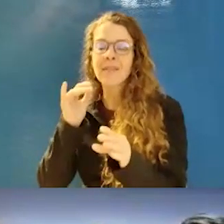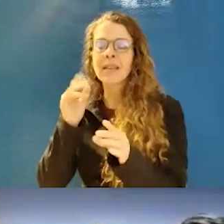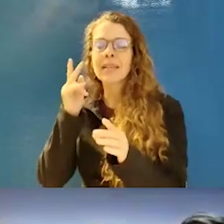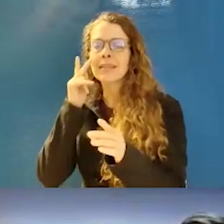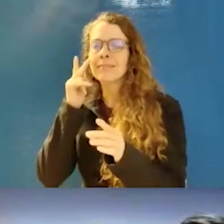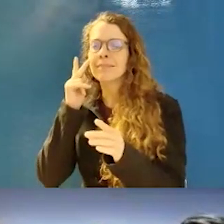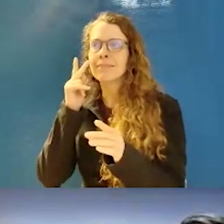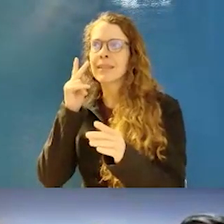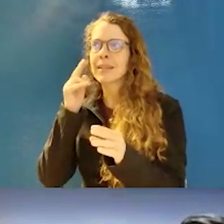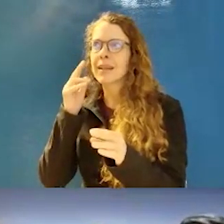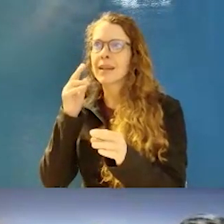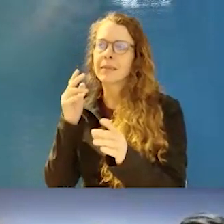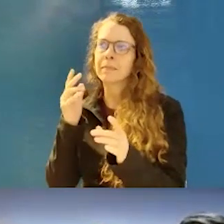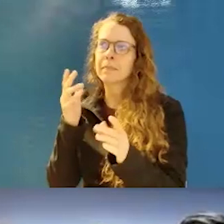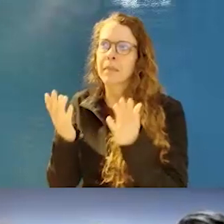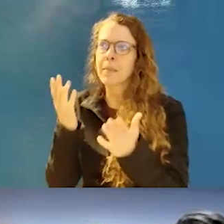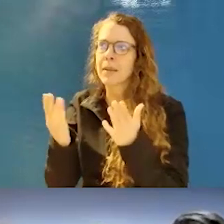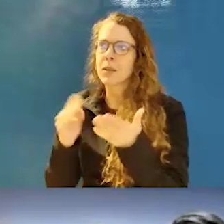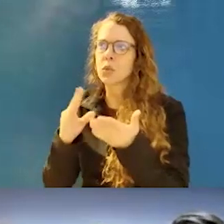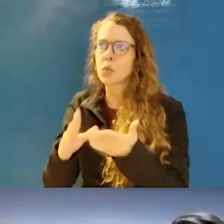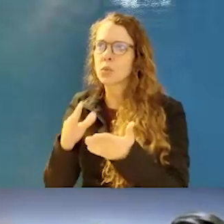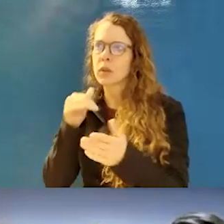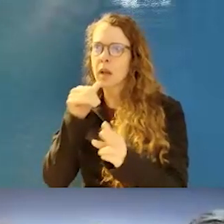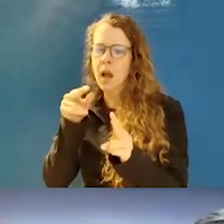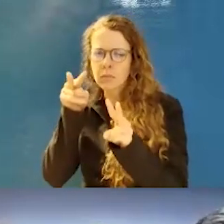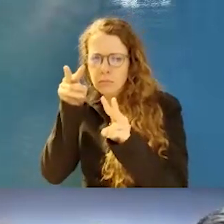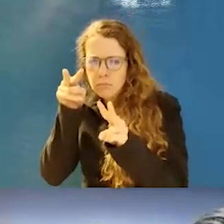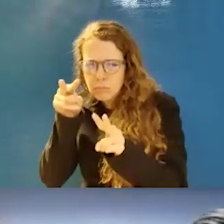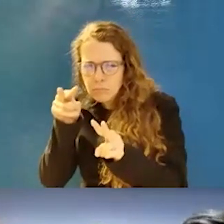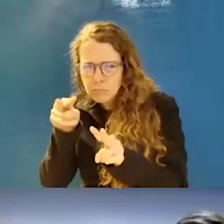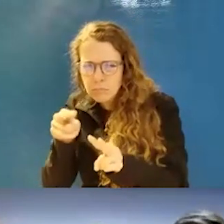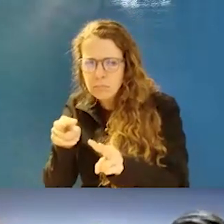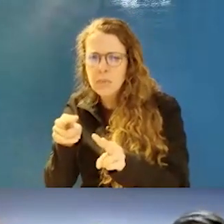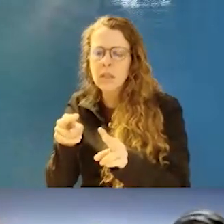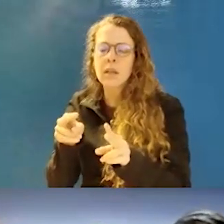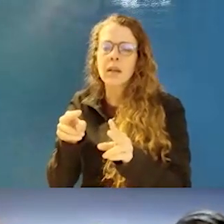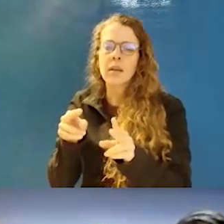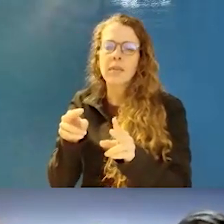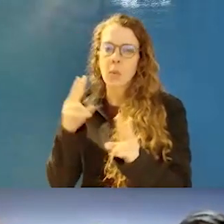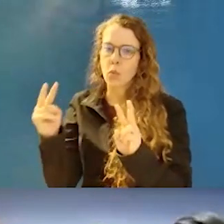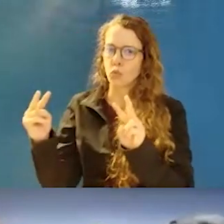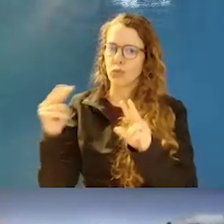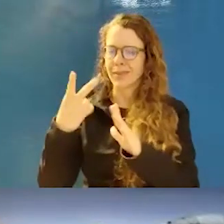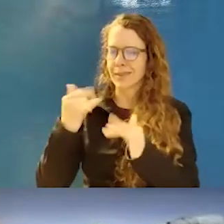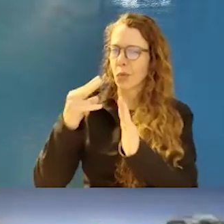even if they're not, you know, to them exactly. Does that make sense, Jacqueline?